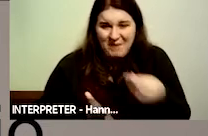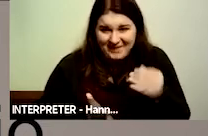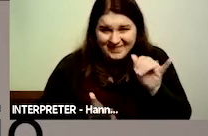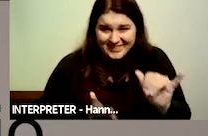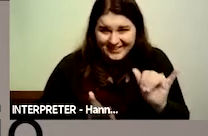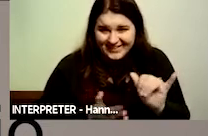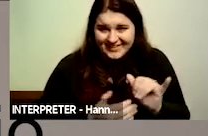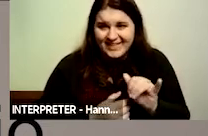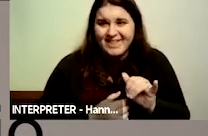an American Girl dolls.